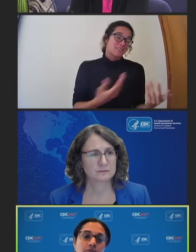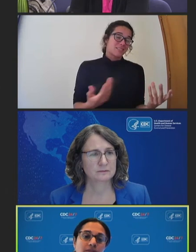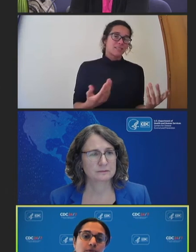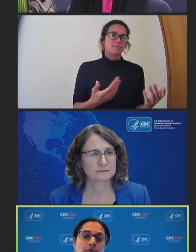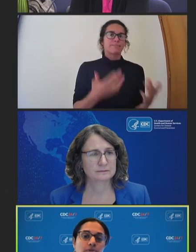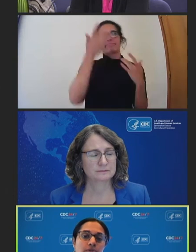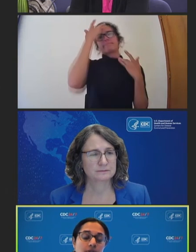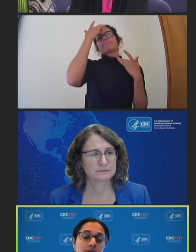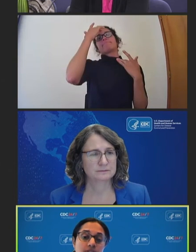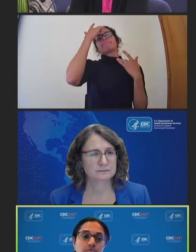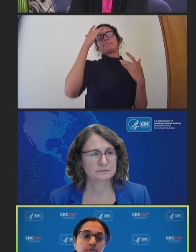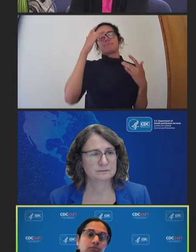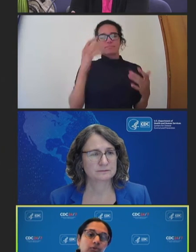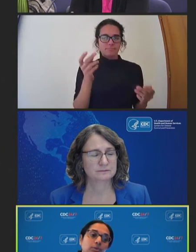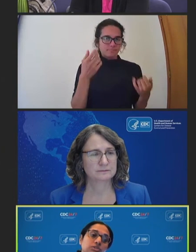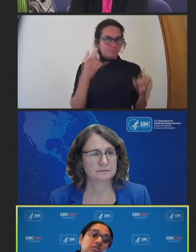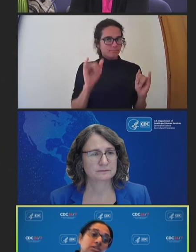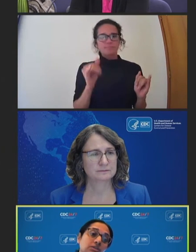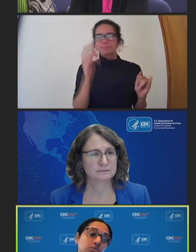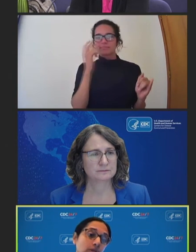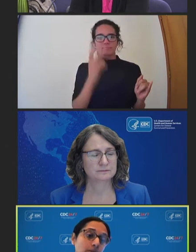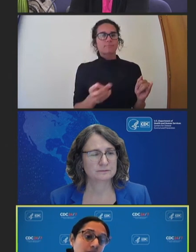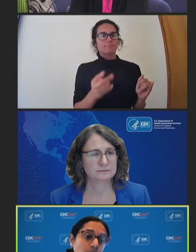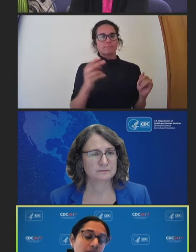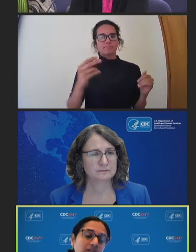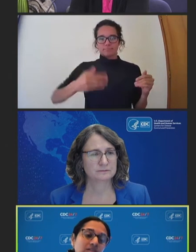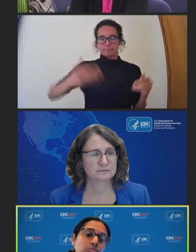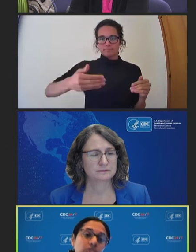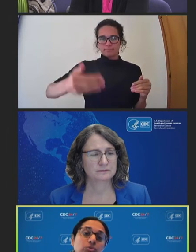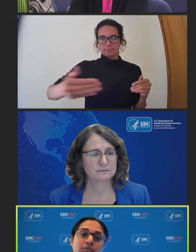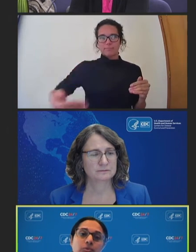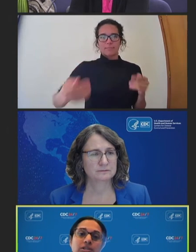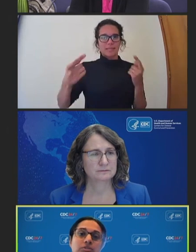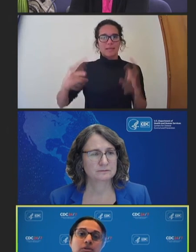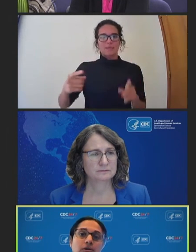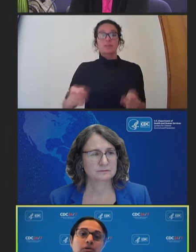So, even though this is really very much a success story in many ways, we do have a ways to go,